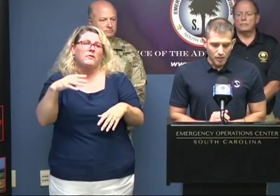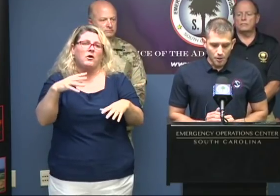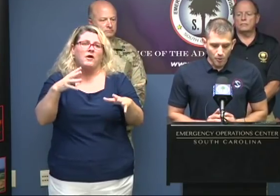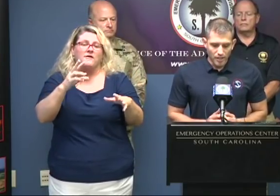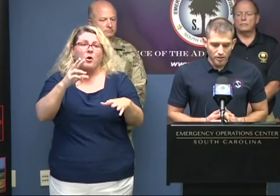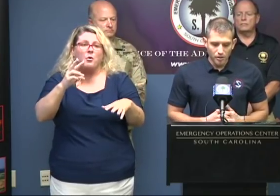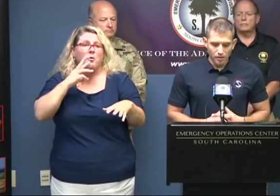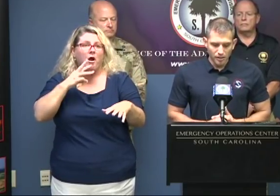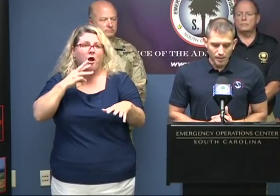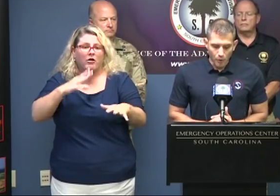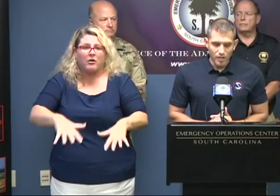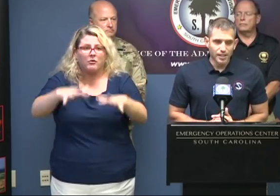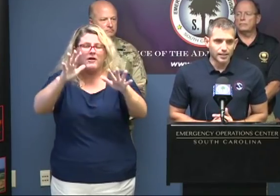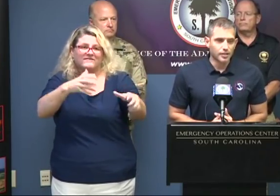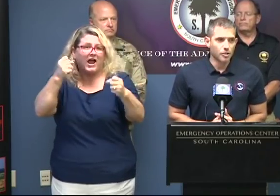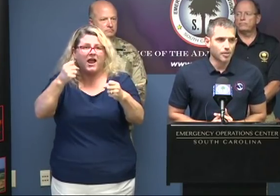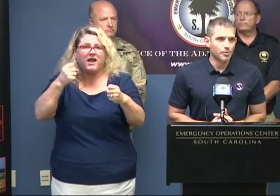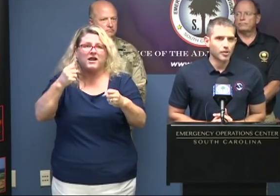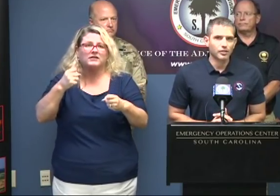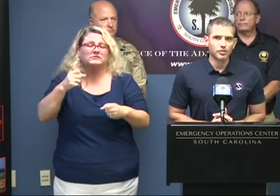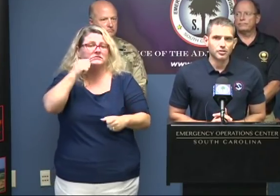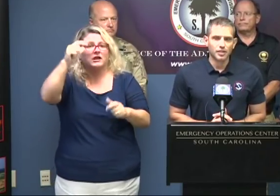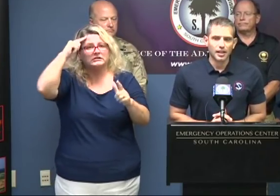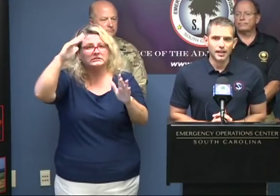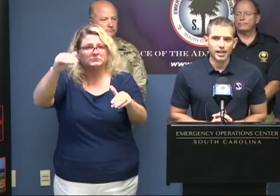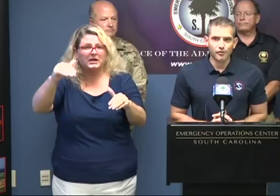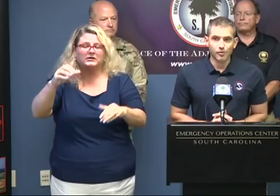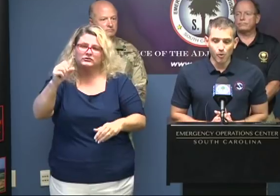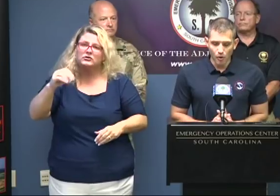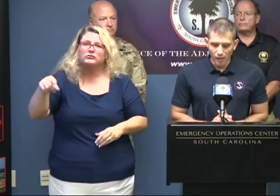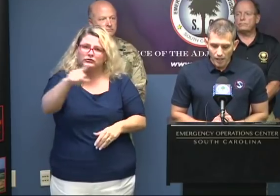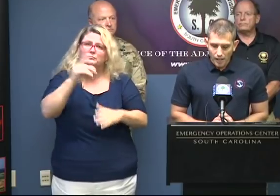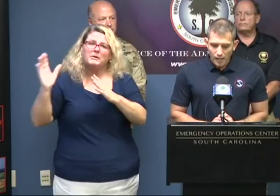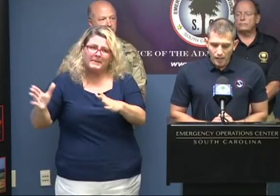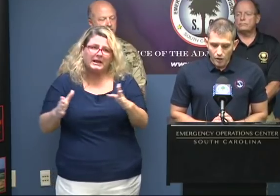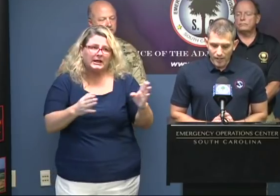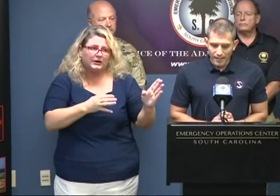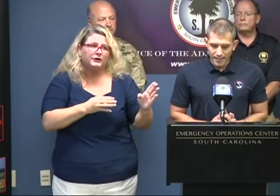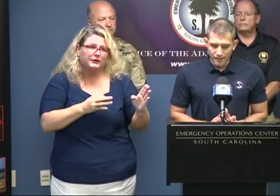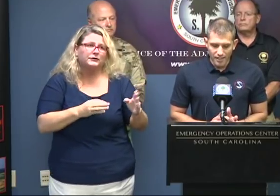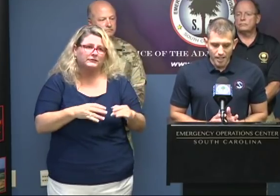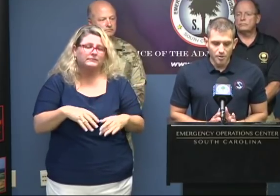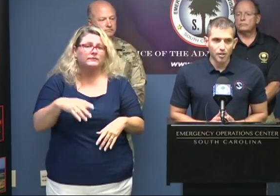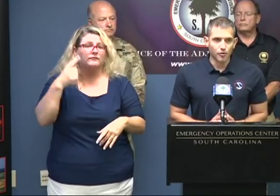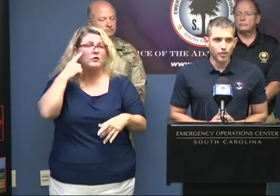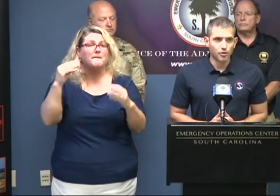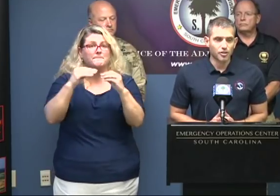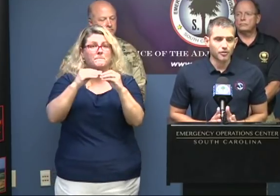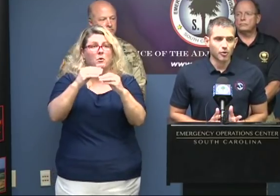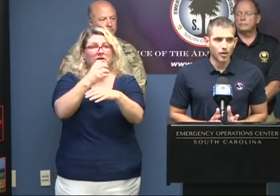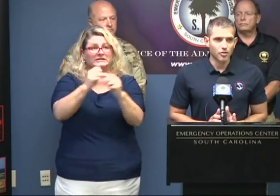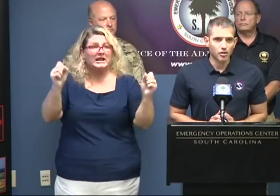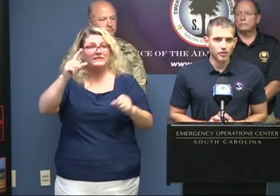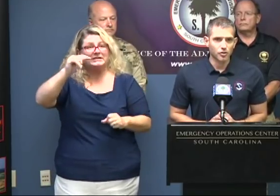So at this point it's still important to continue preparations, and again, for more hurricane safety tips and other resources from the weather service,